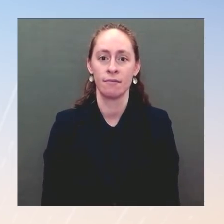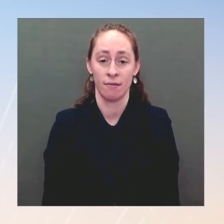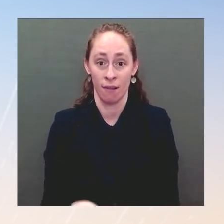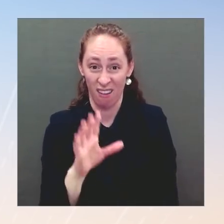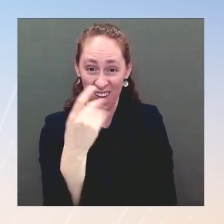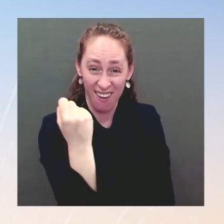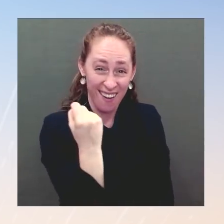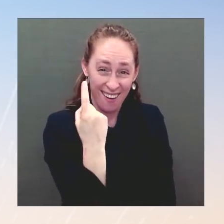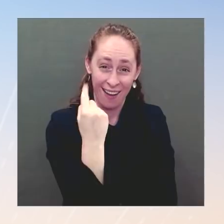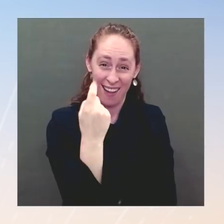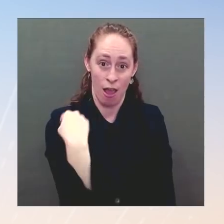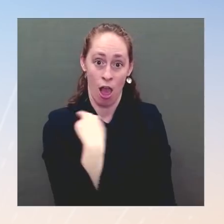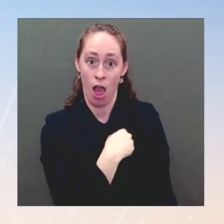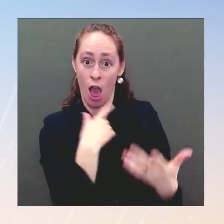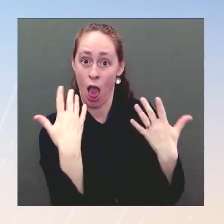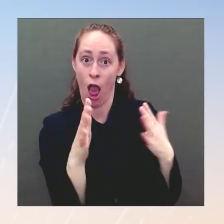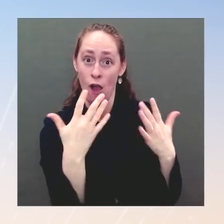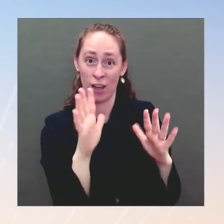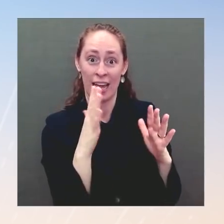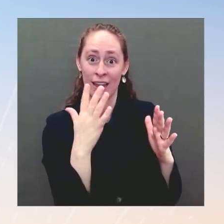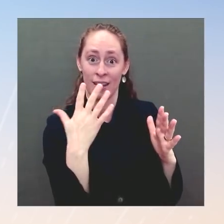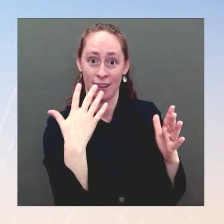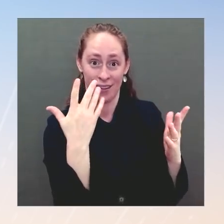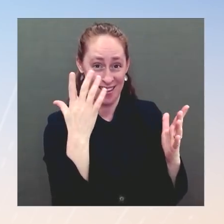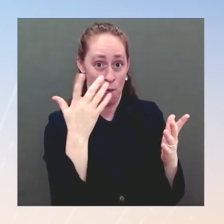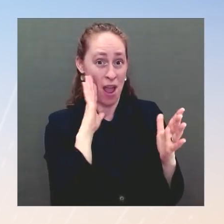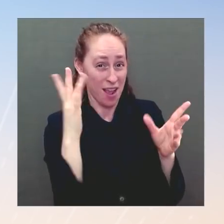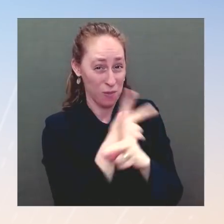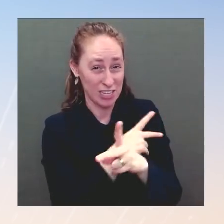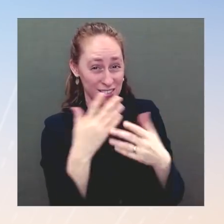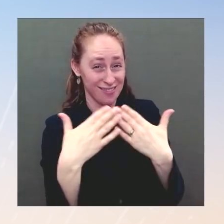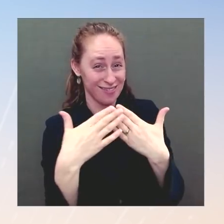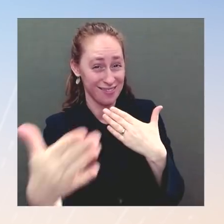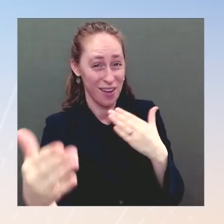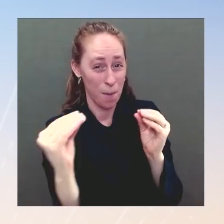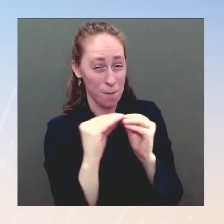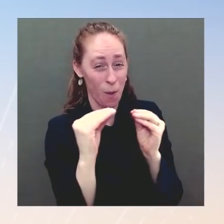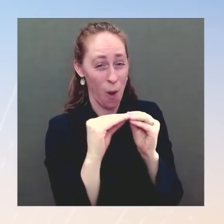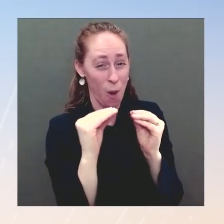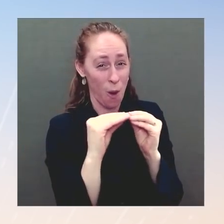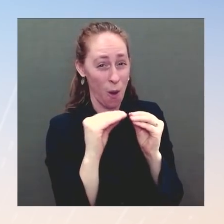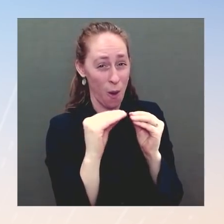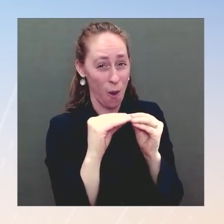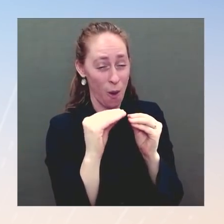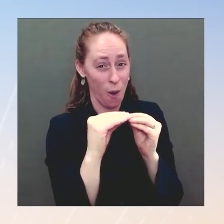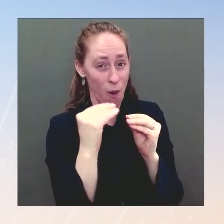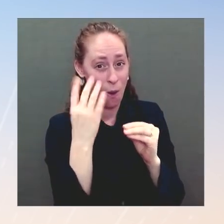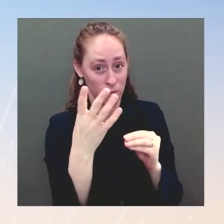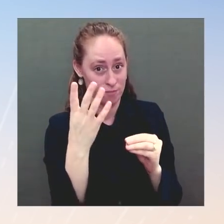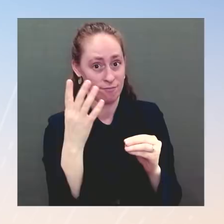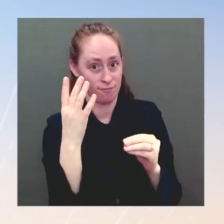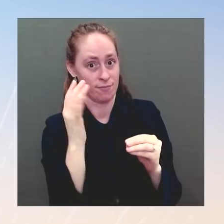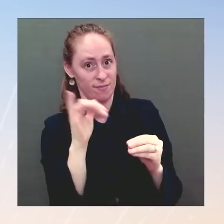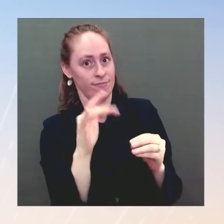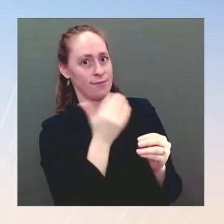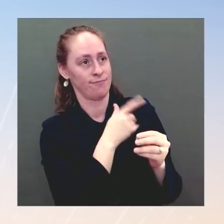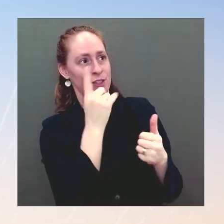I mean, we've only had, obviously, a first tranche here. But it's -- this is a vicious feedback loop that will get more severe if Putin doesn't escalate [deescalate].